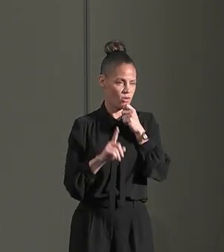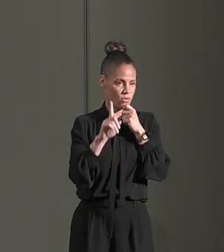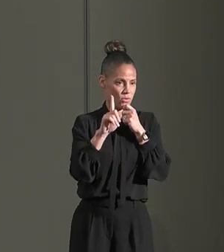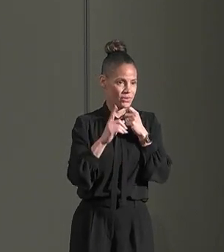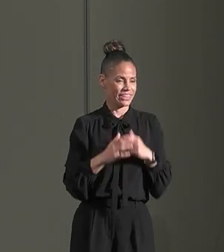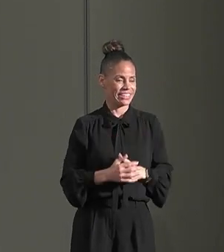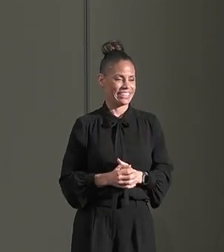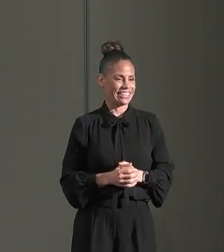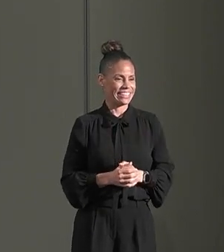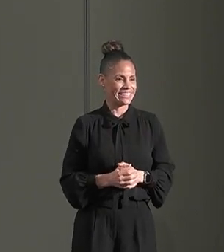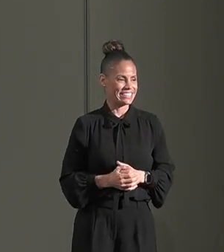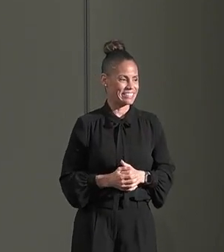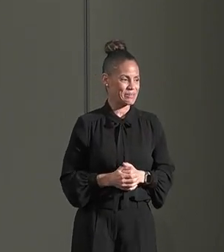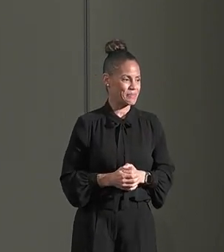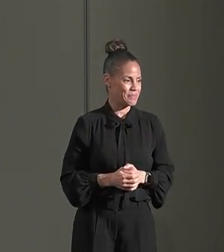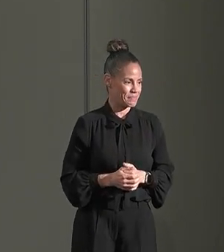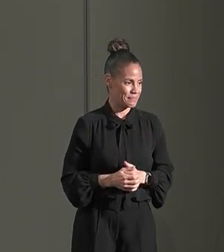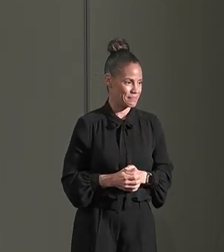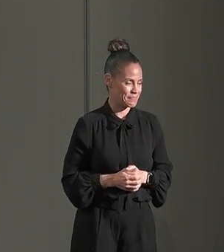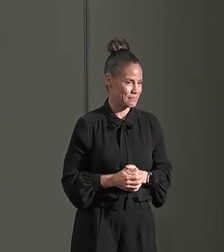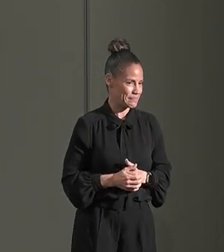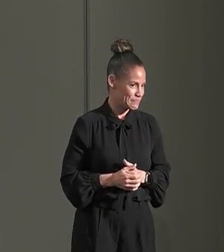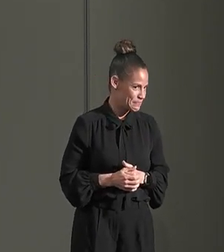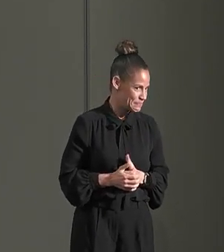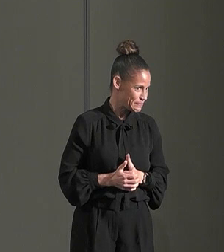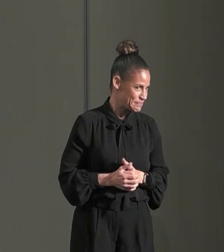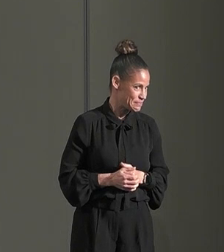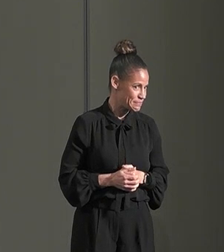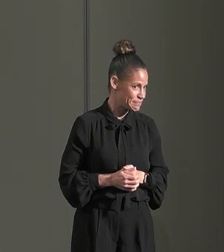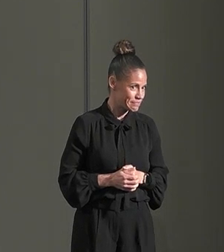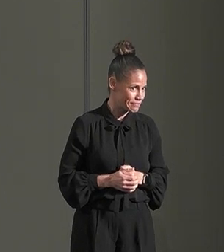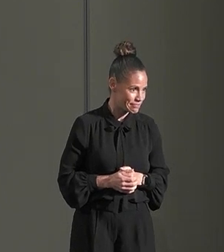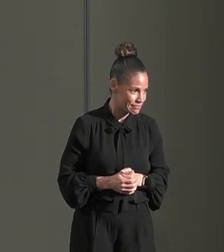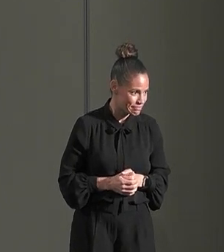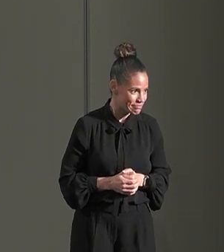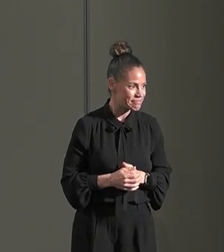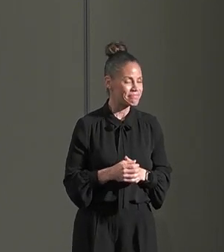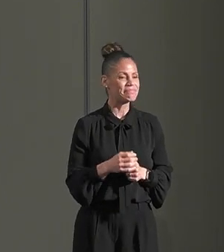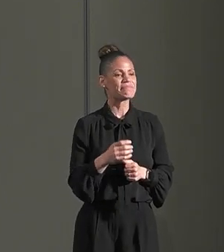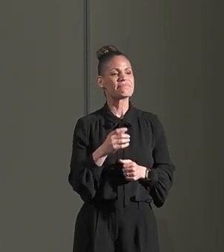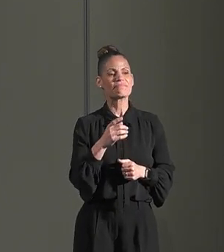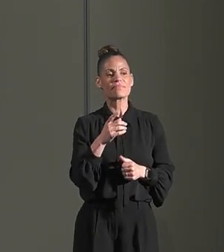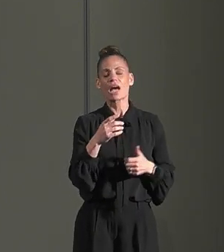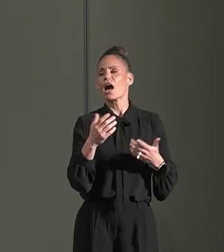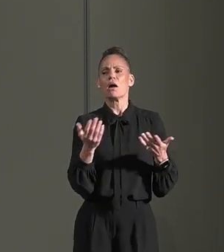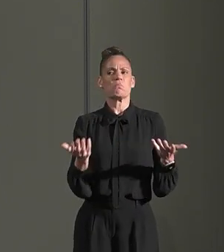(off the mic). >> I don't know if it came out